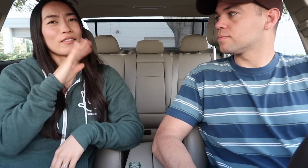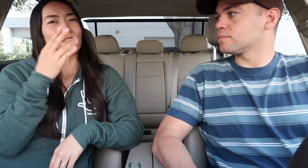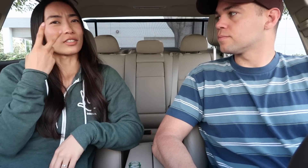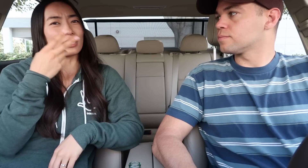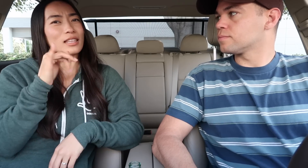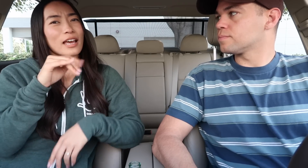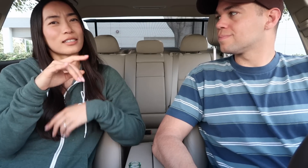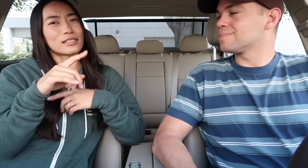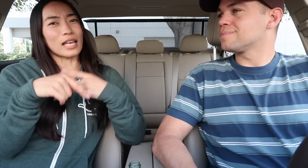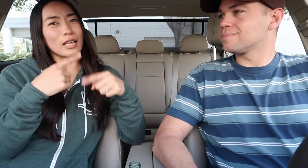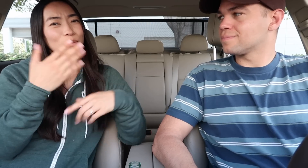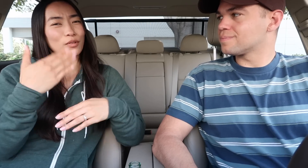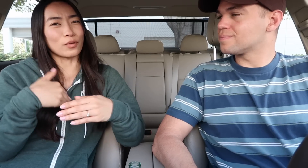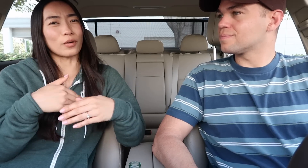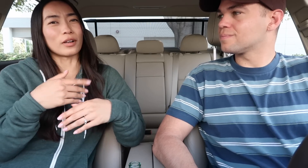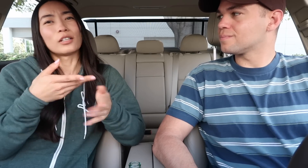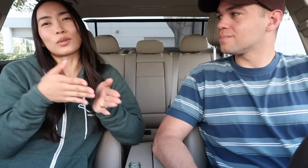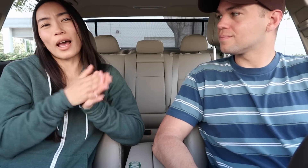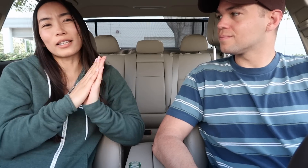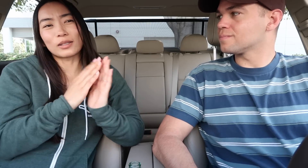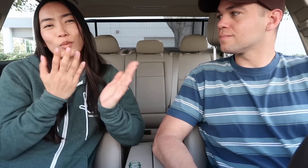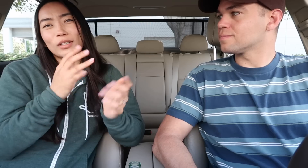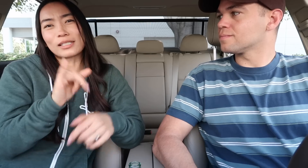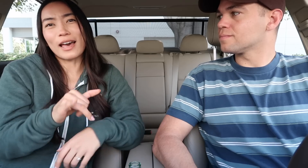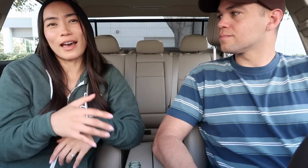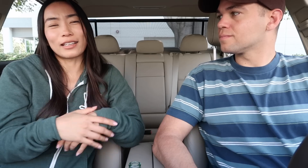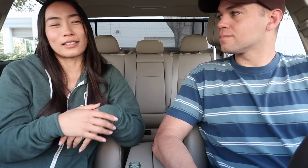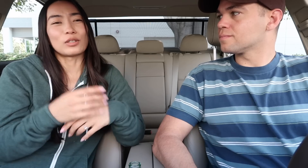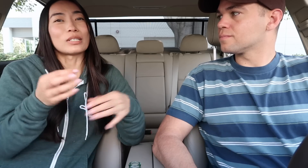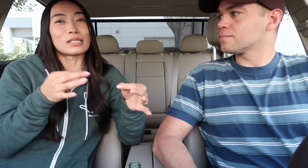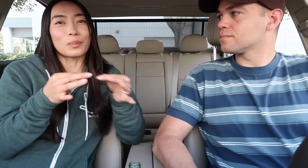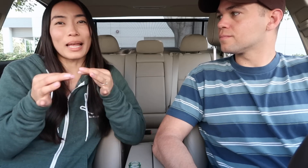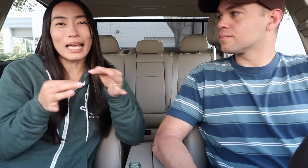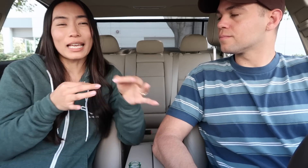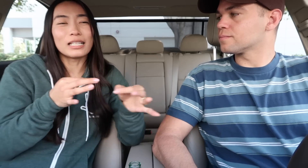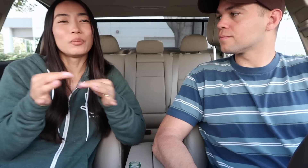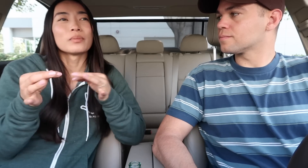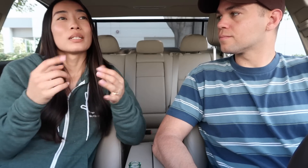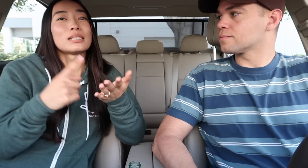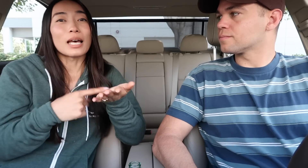I've never seen that sign before so I ask him what is that and he would explain